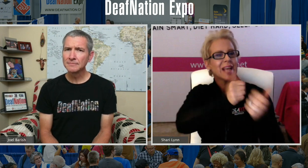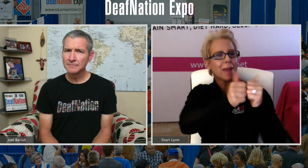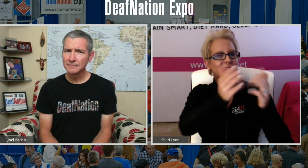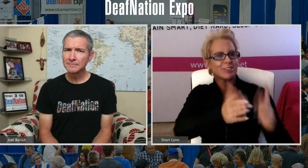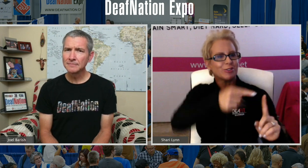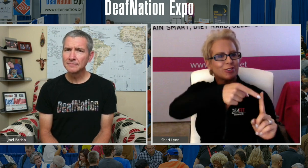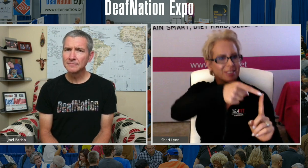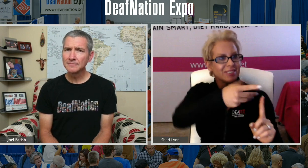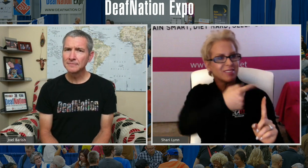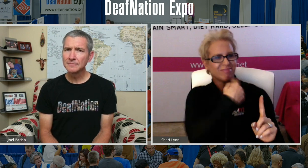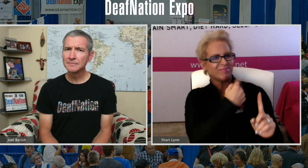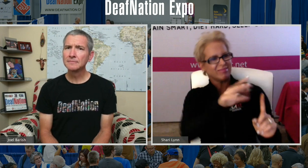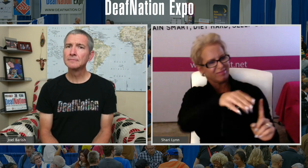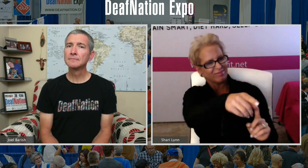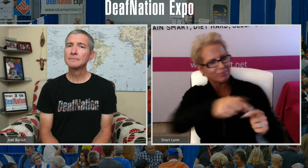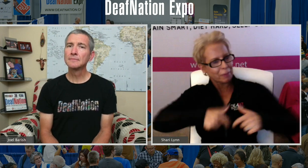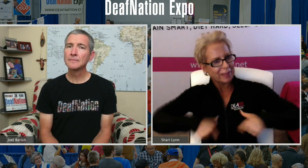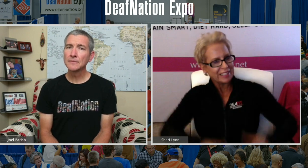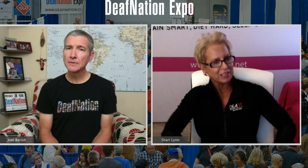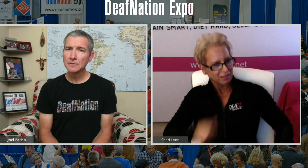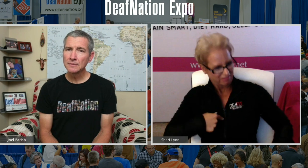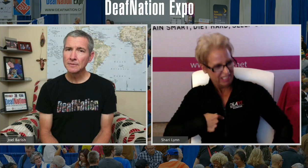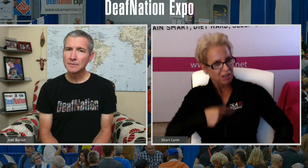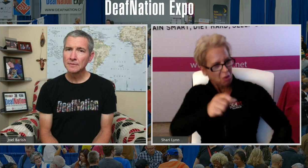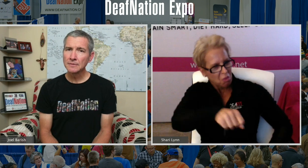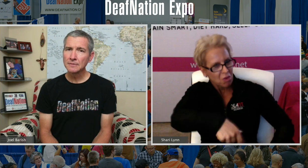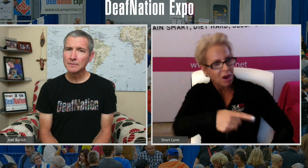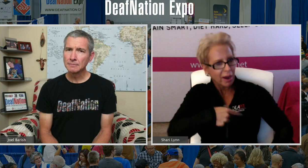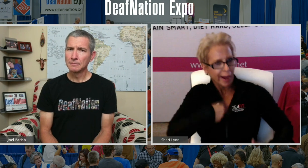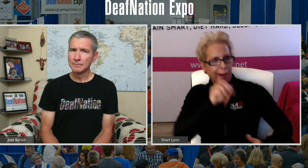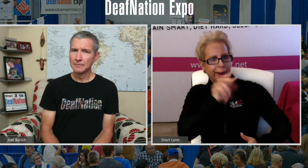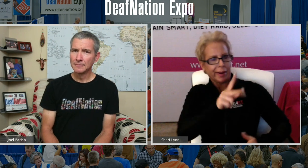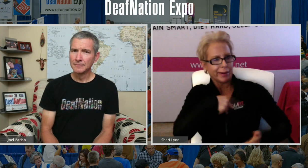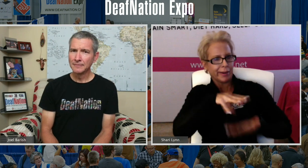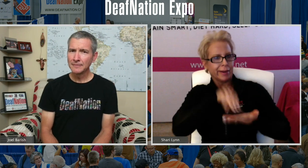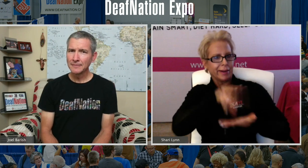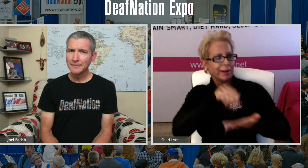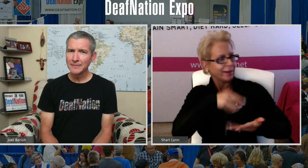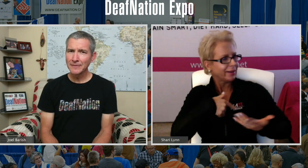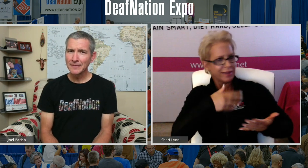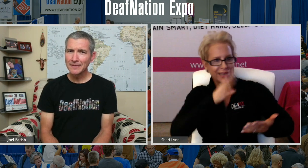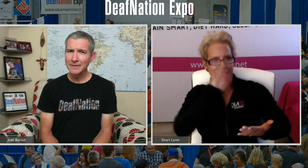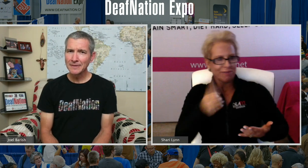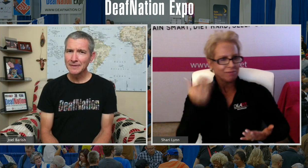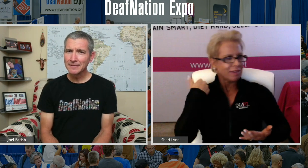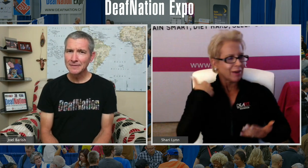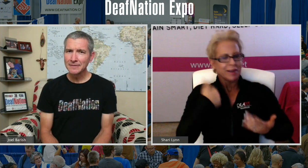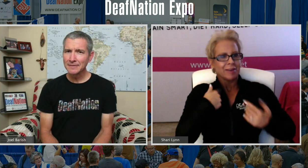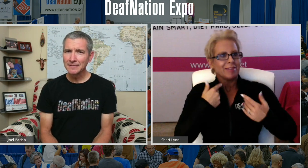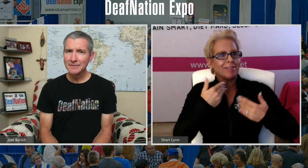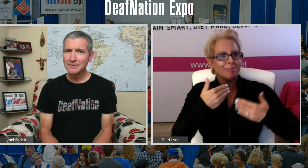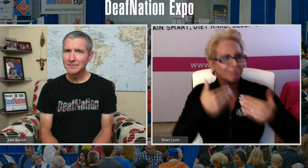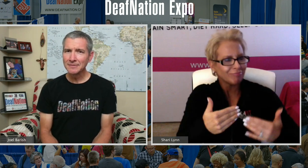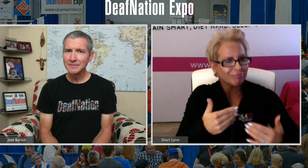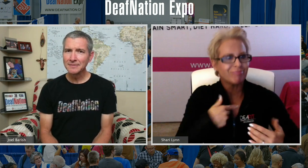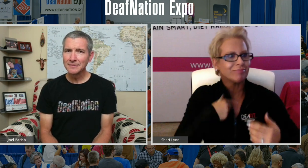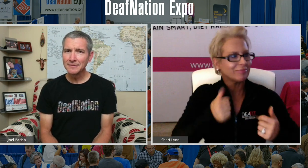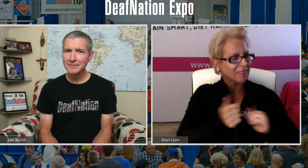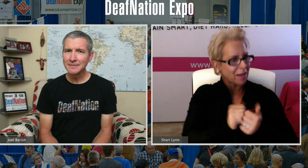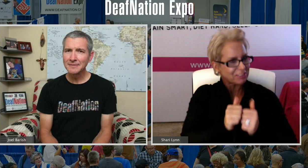who was a competitor who said I could do bikini competitions. I never did it before, and went for it.